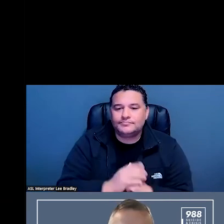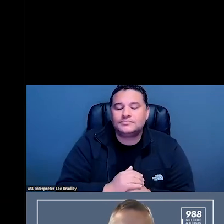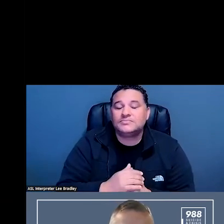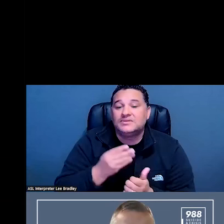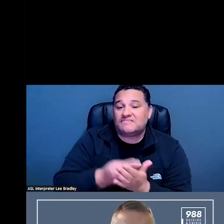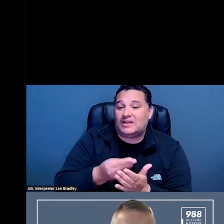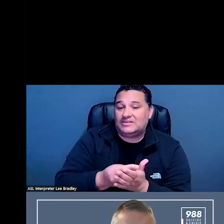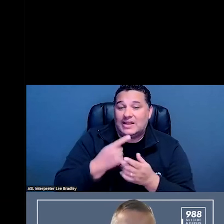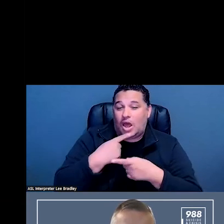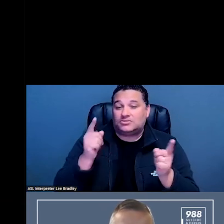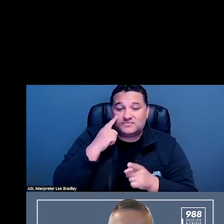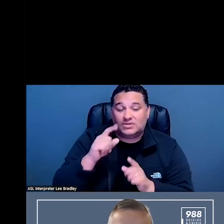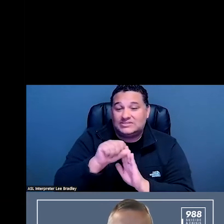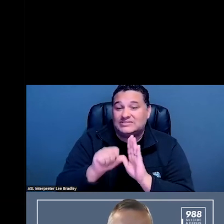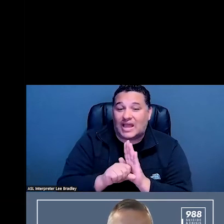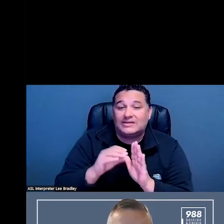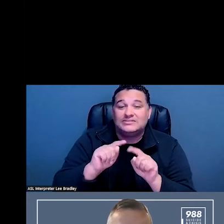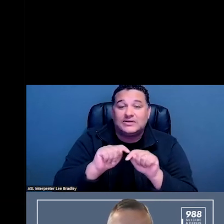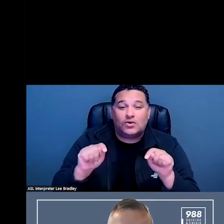ONE, IS THAT, OUR -- WE ARE HAPPY TO